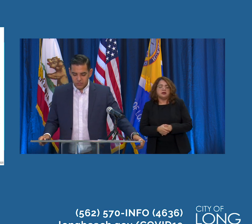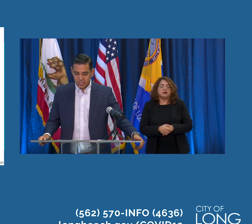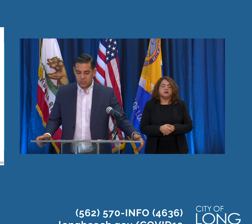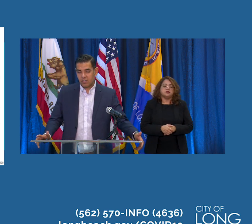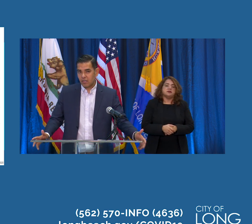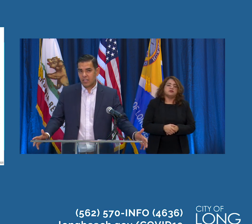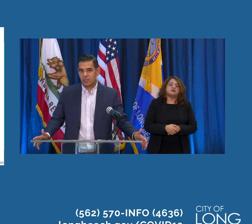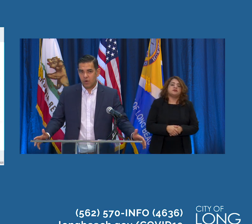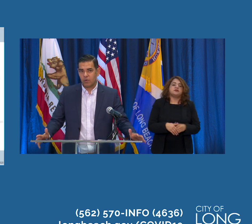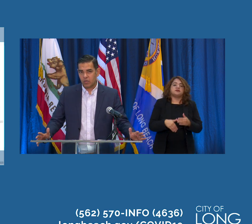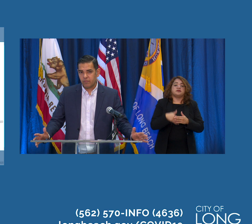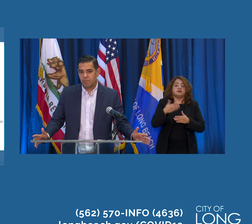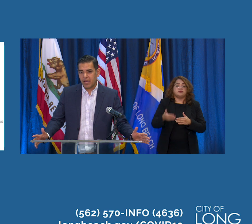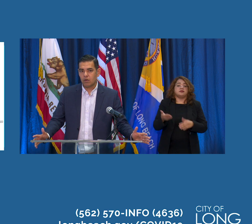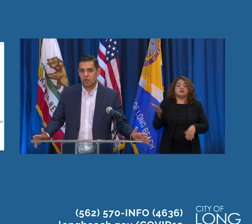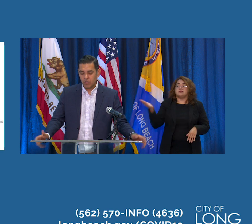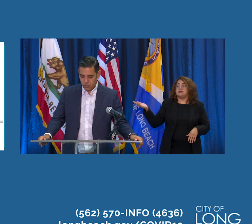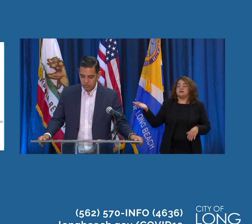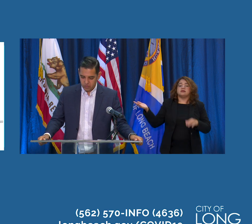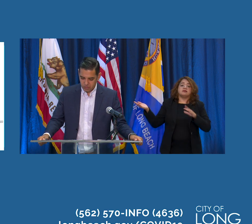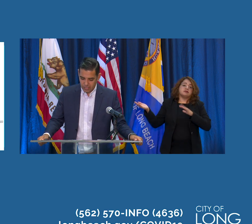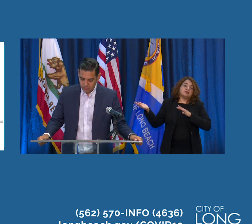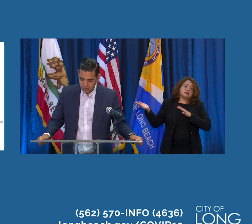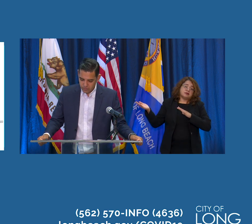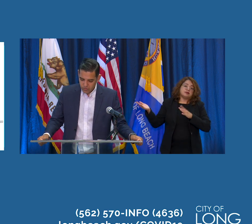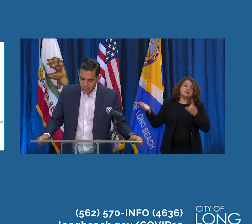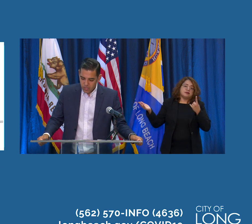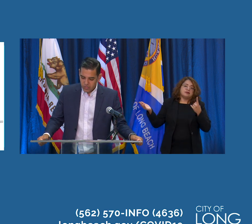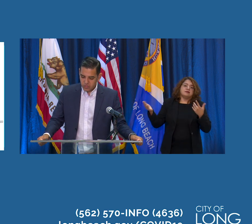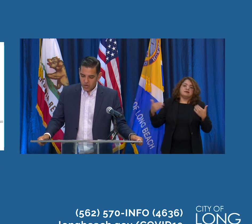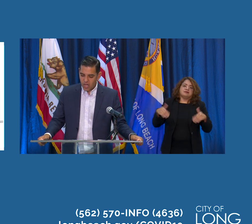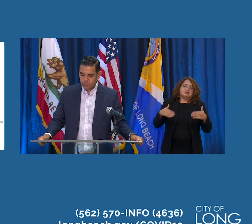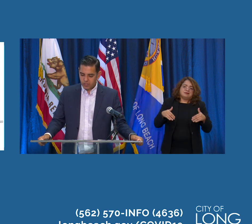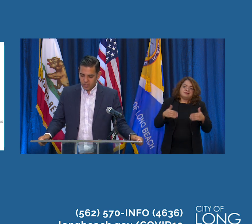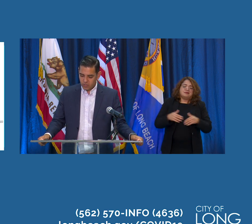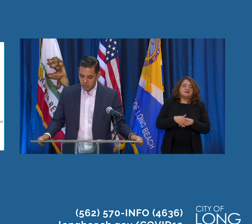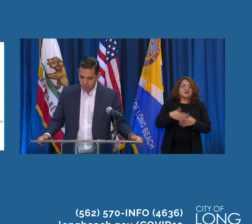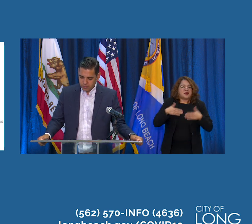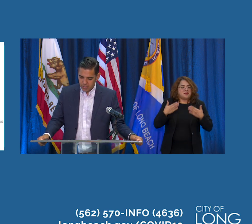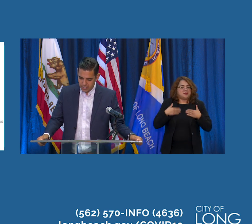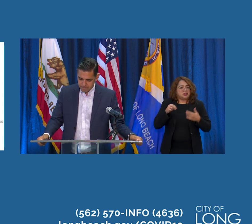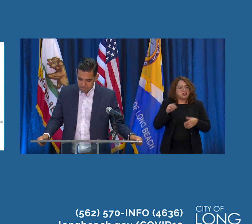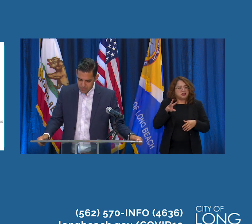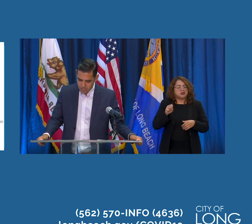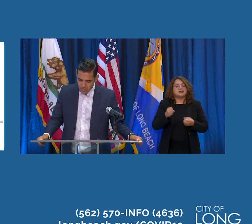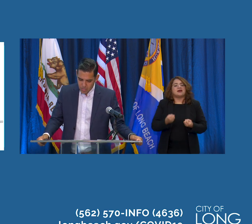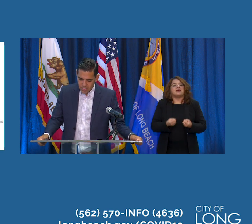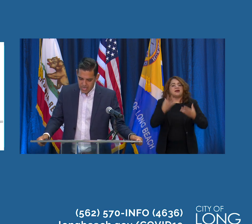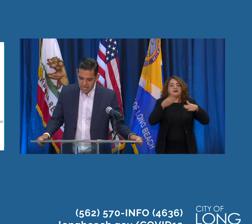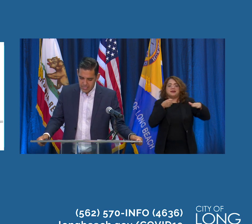This next slide is actually probably one of the better news slides. This is our hospitalizations over time.